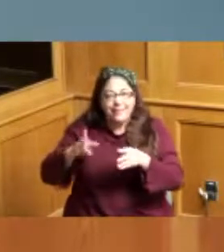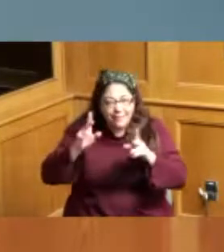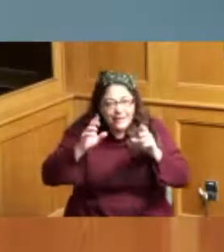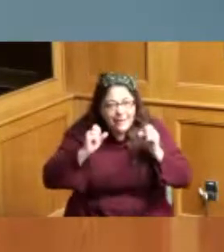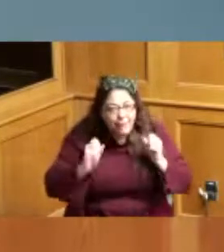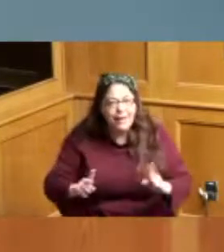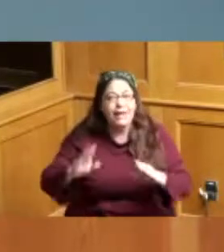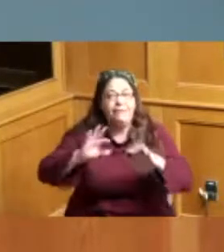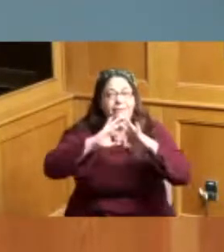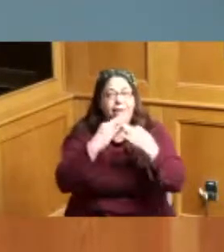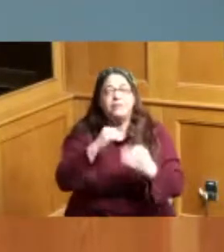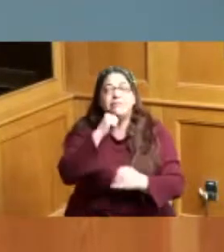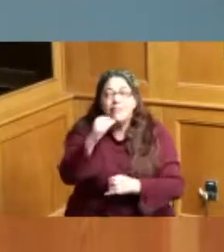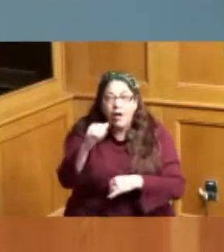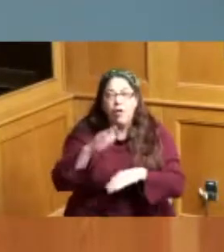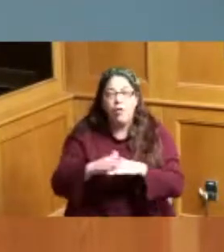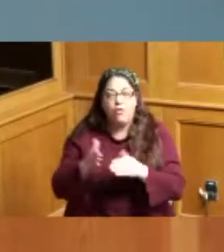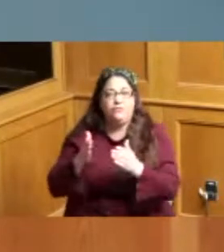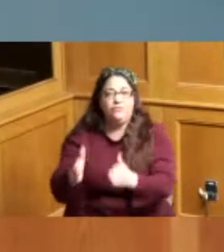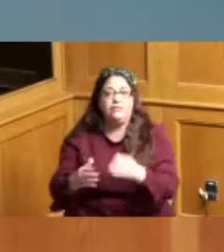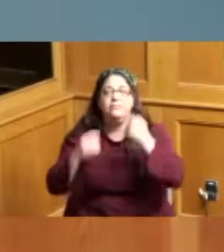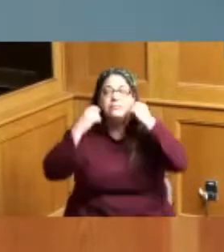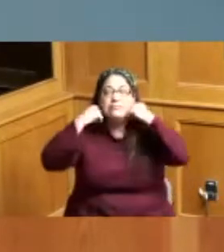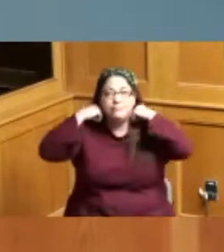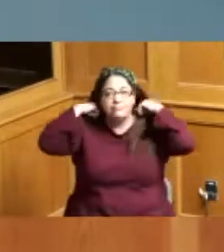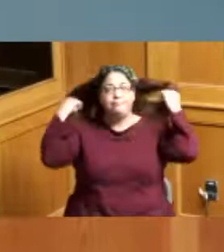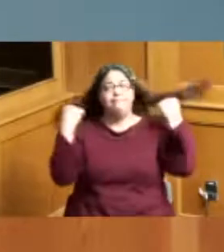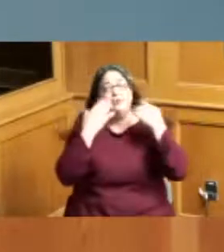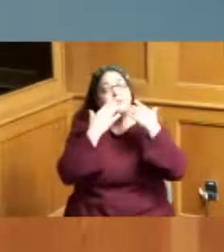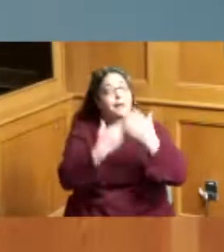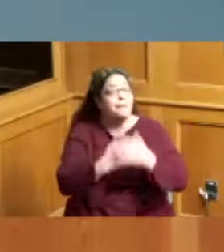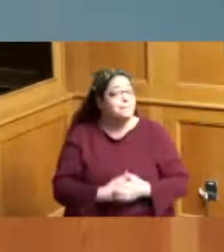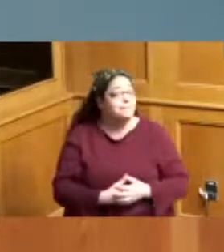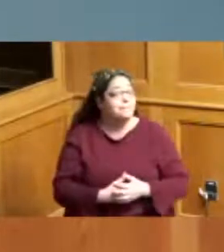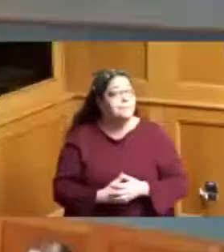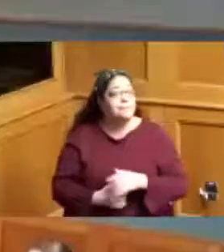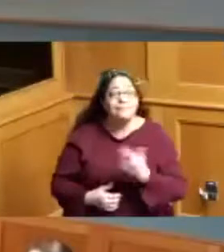thank you all for all that you do thank you guys very much Madam President yes if I could just very